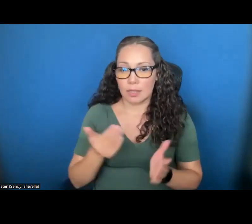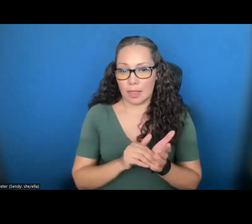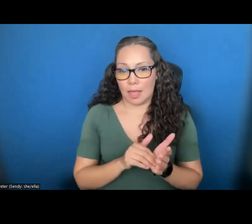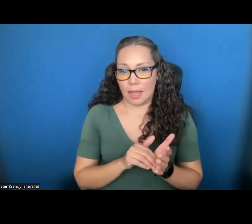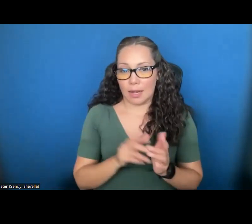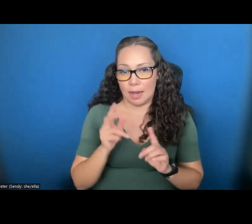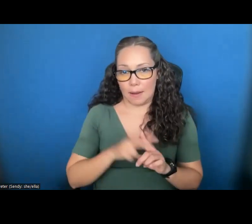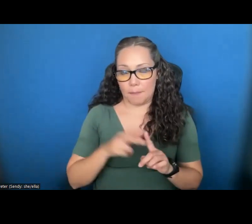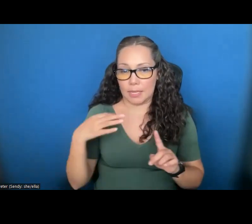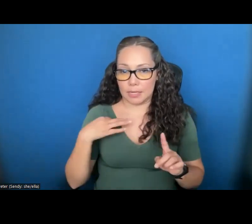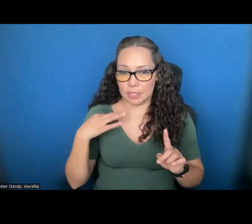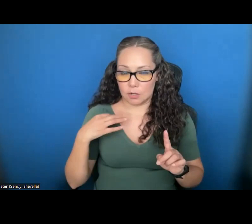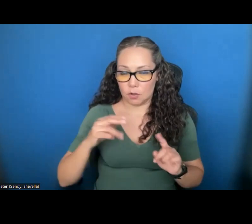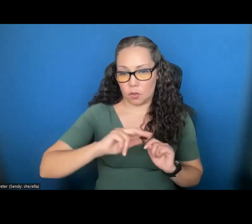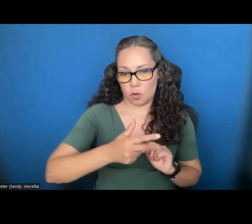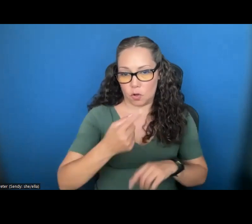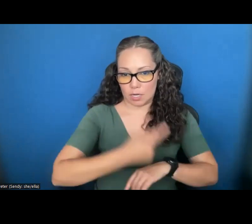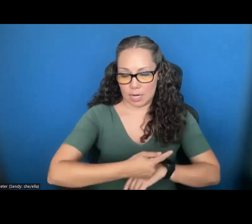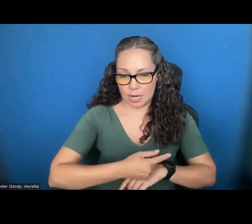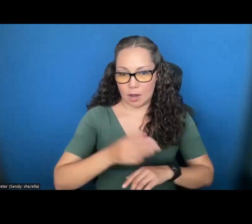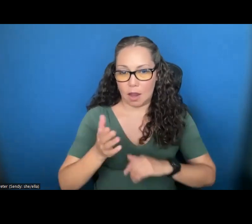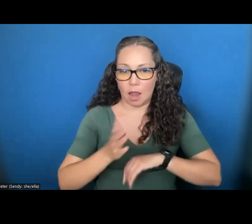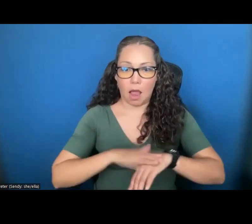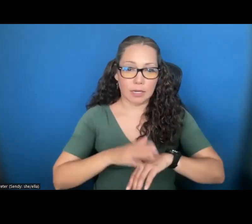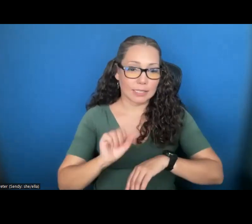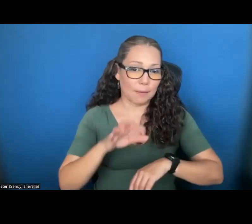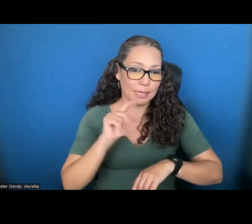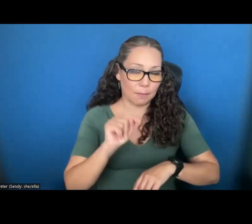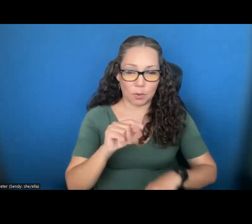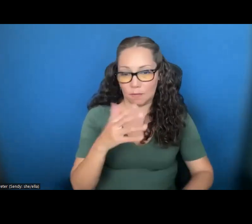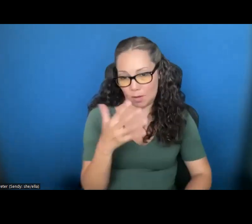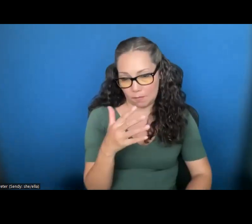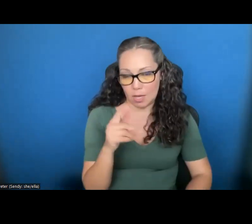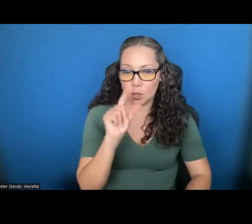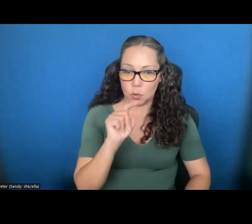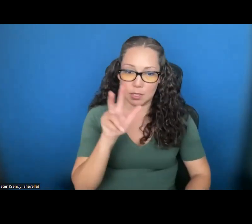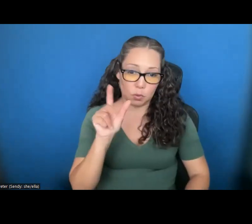a 30-day public comment period on September 5th 2023 all comments must be received by